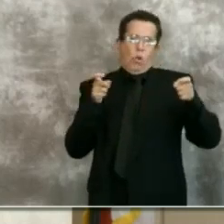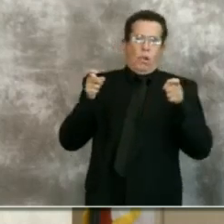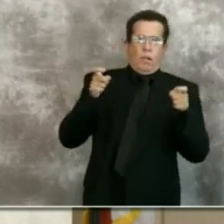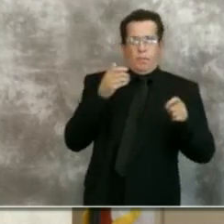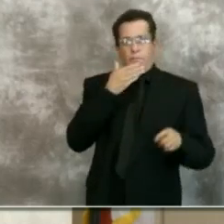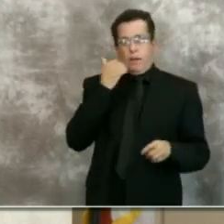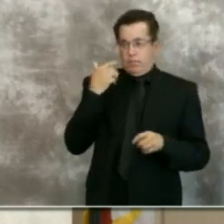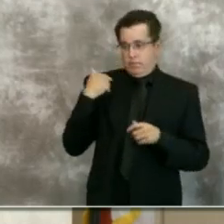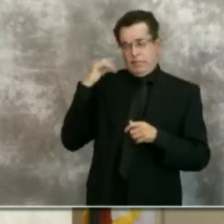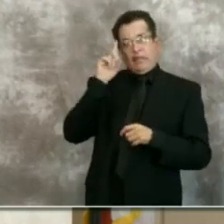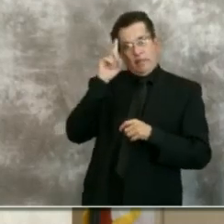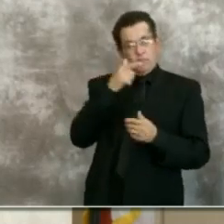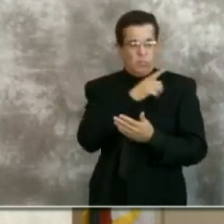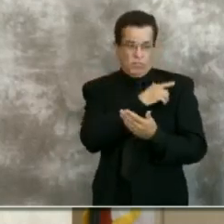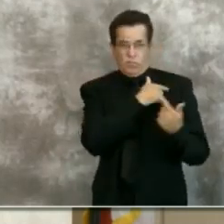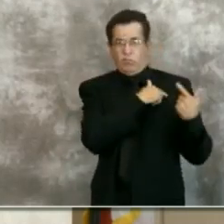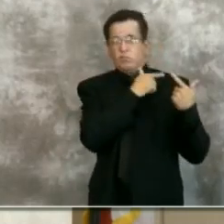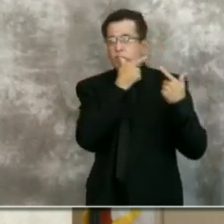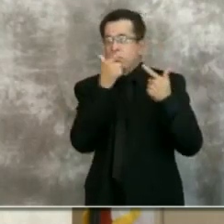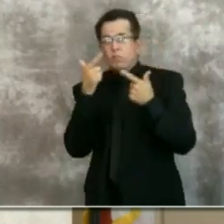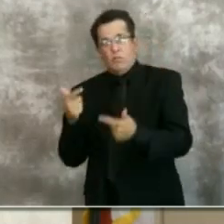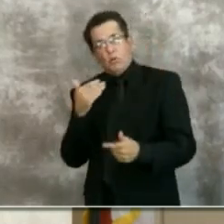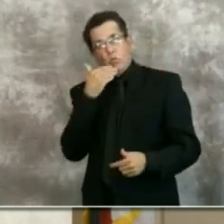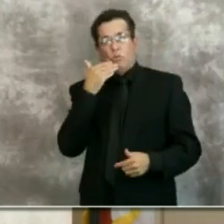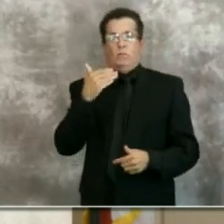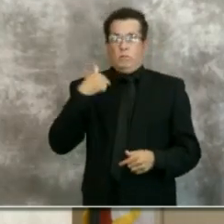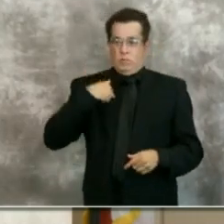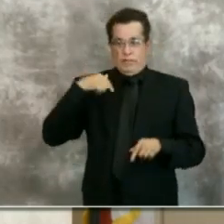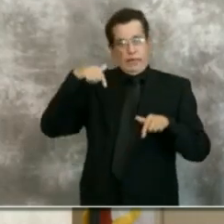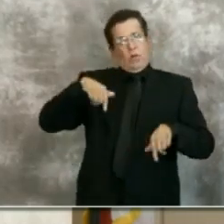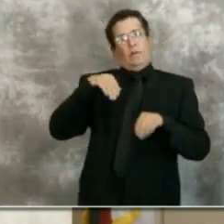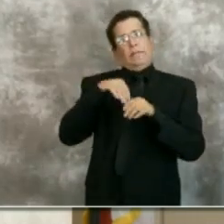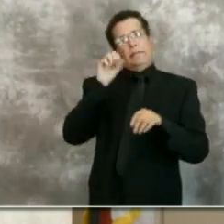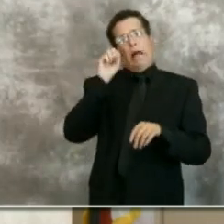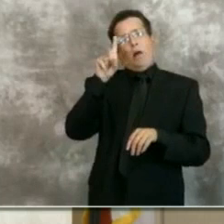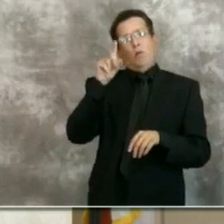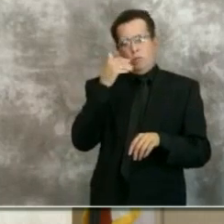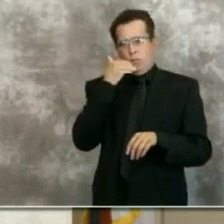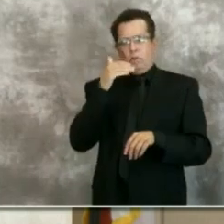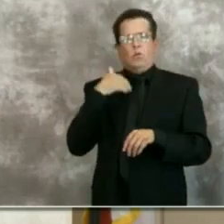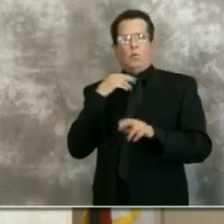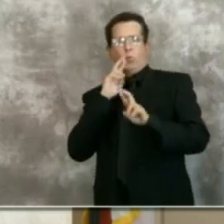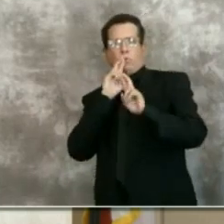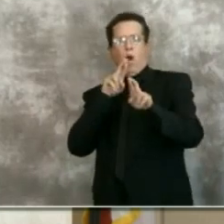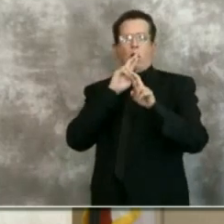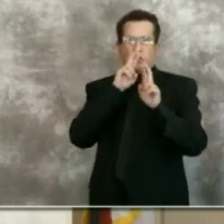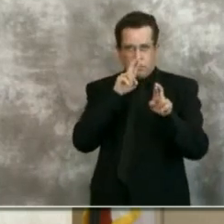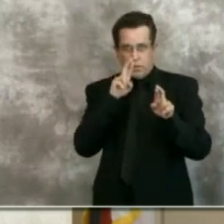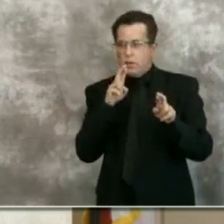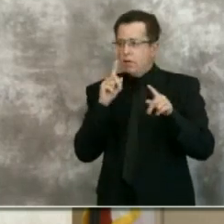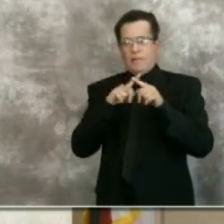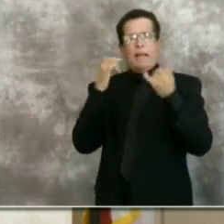CONTROL AND OUR ABILITY IN ORDER TO SLOW THE AND IN ORDER TO GET THINGS BACK IN CONTROL IN SAN DIEGO INITIALLY WE DID